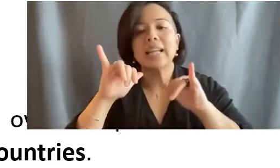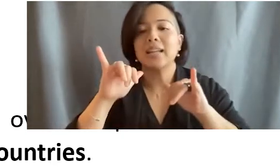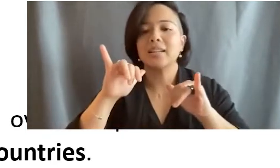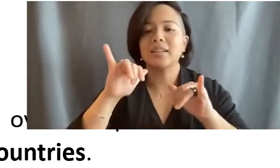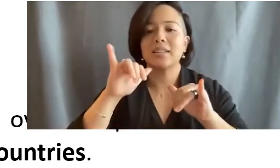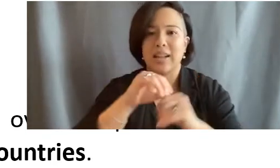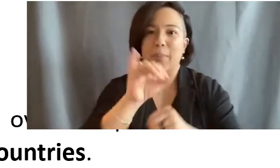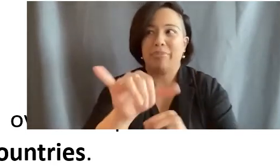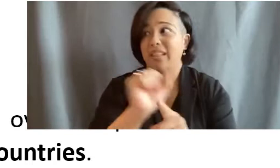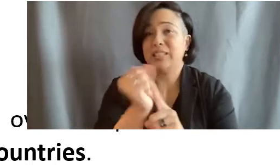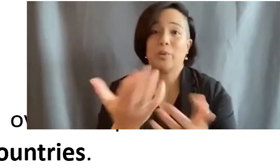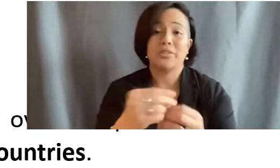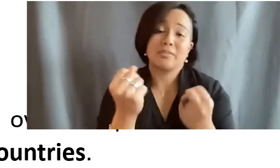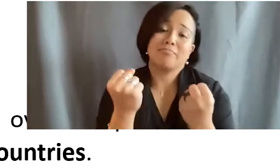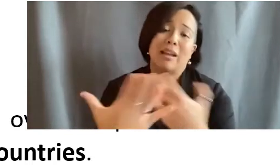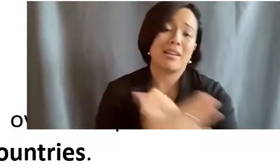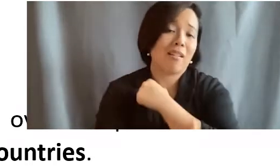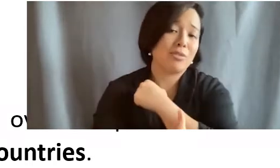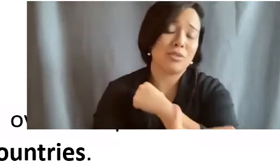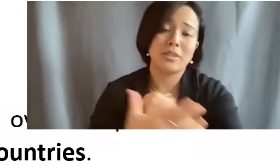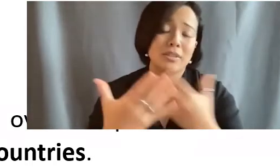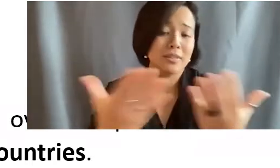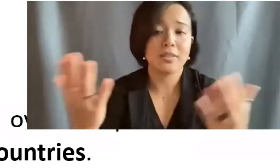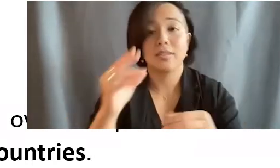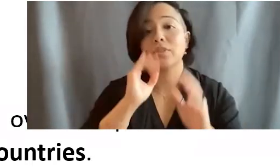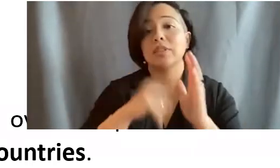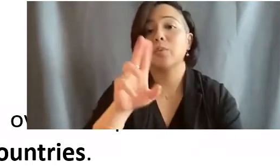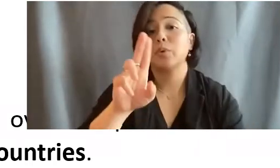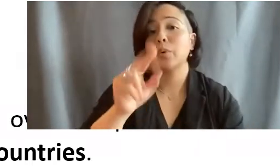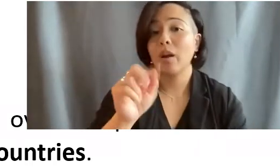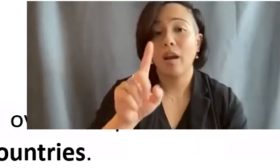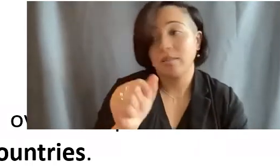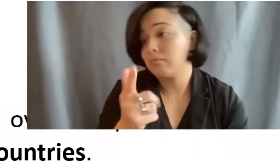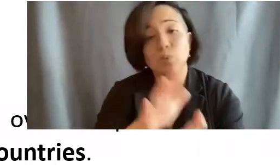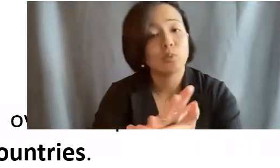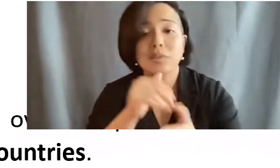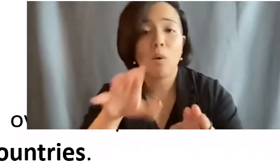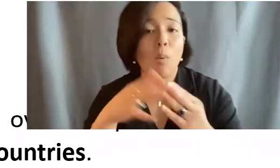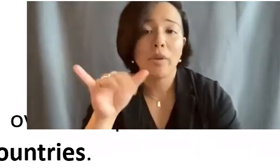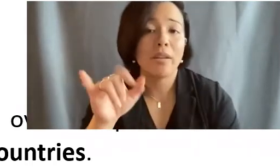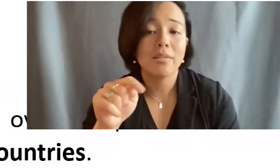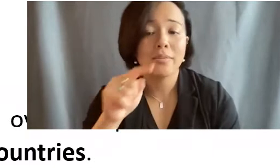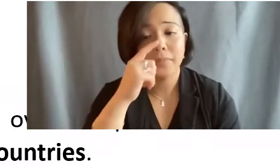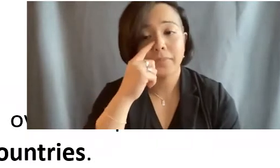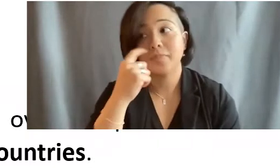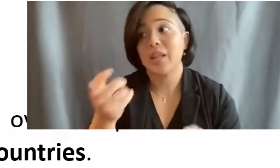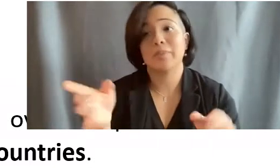So, for example, in Uganda, schools aren't open yet. They've been shut for 22 months. So, let's not pretend that this is something that's just over and we're moving into a new